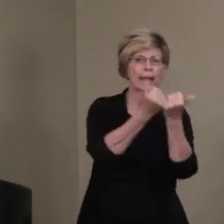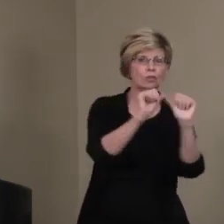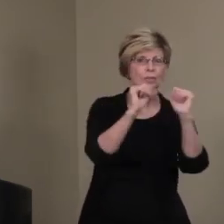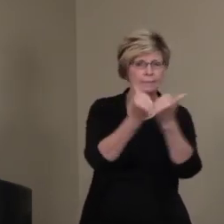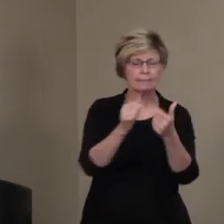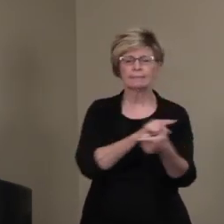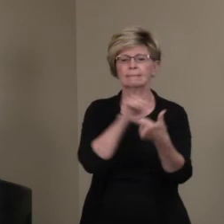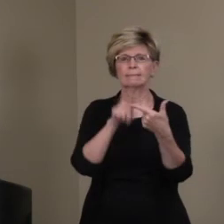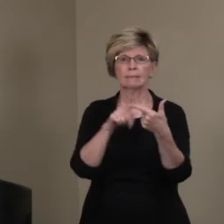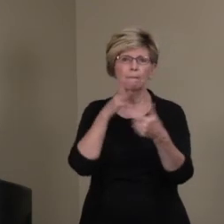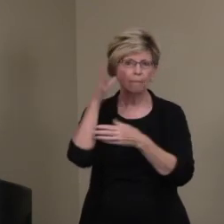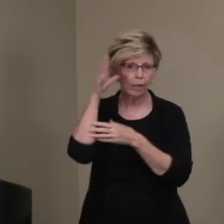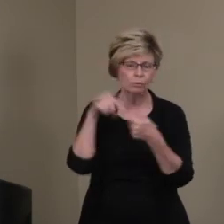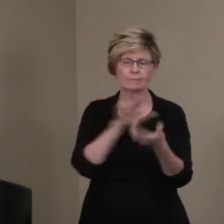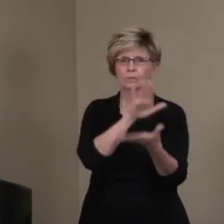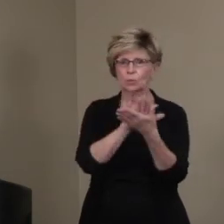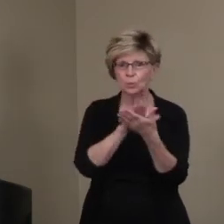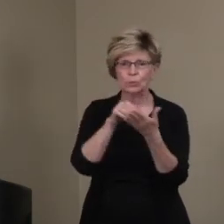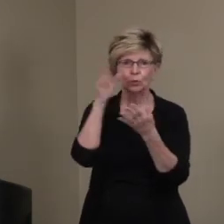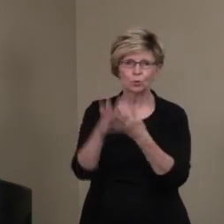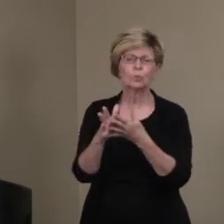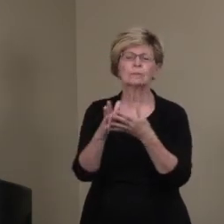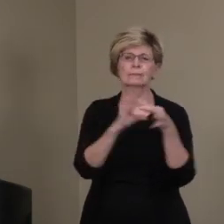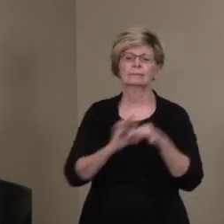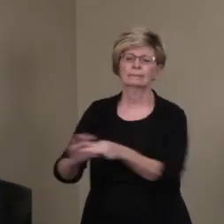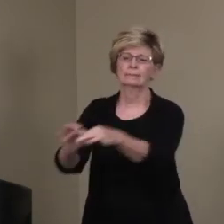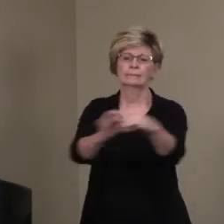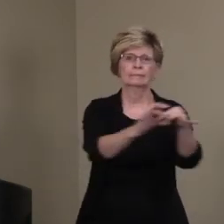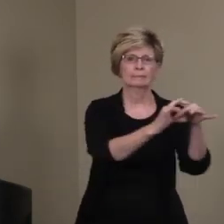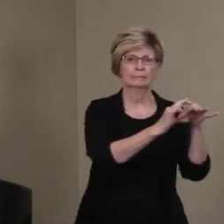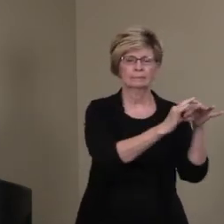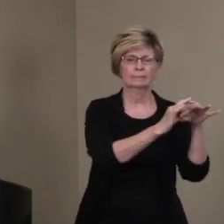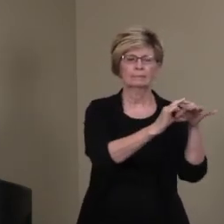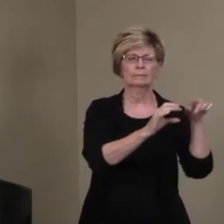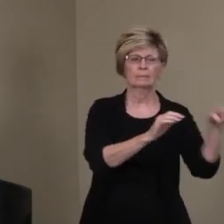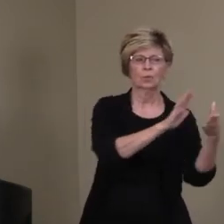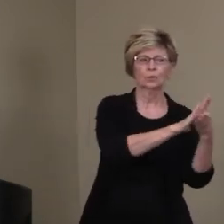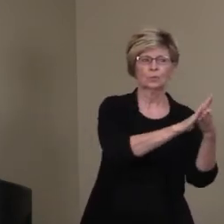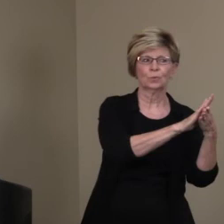that that bridge is the agencies the parents the students all working